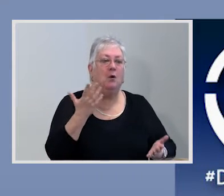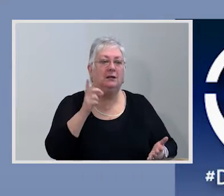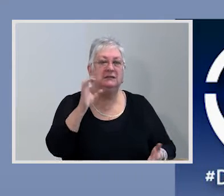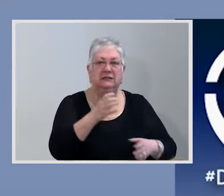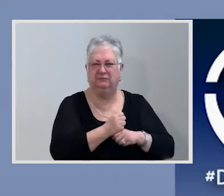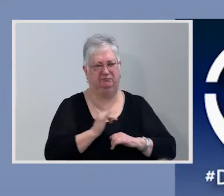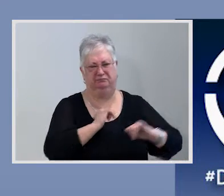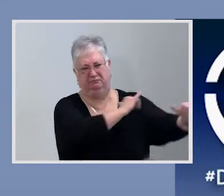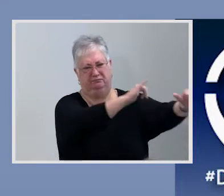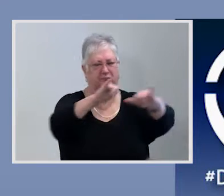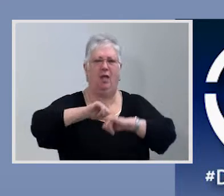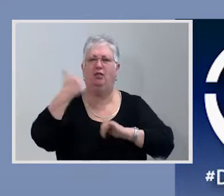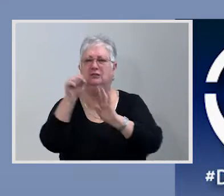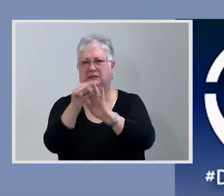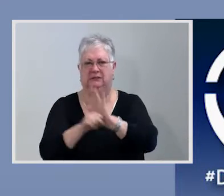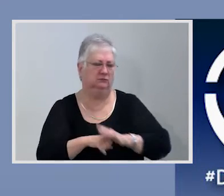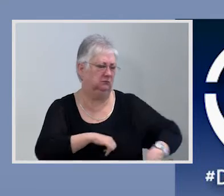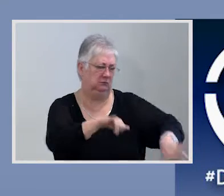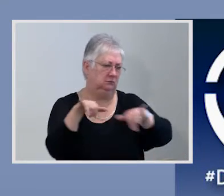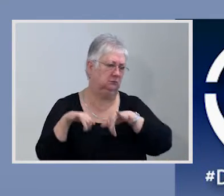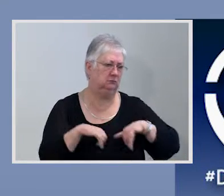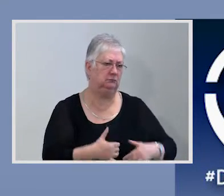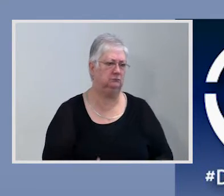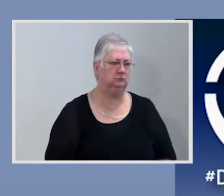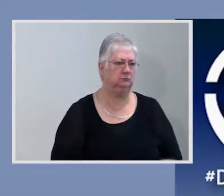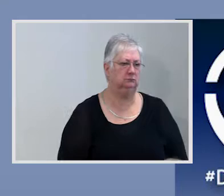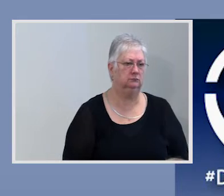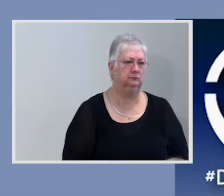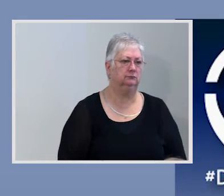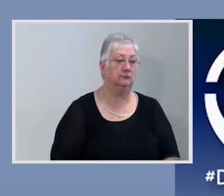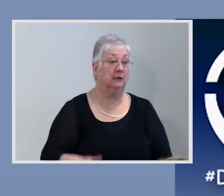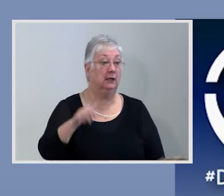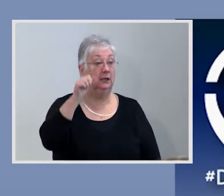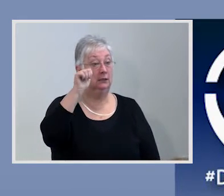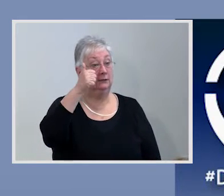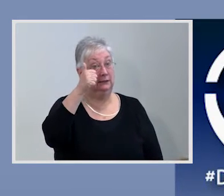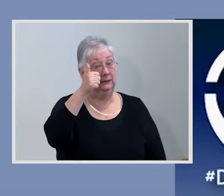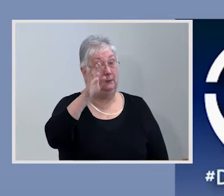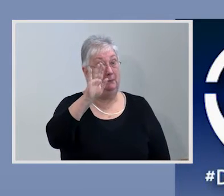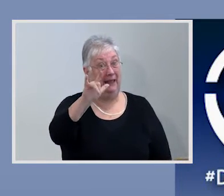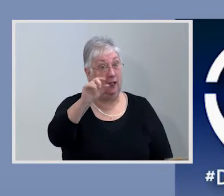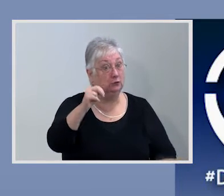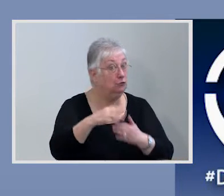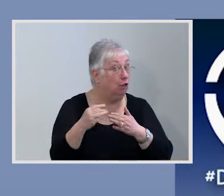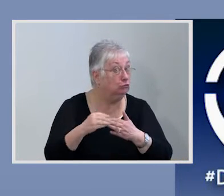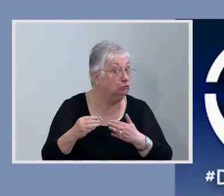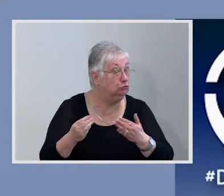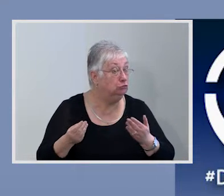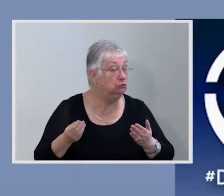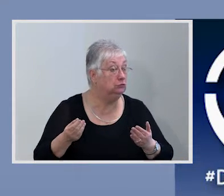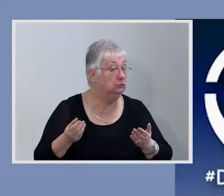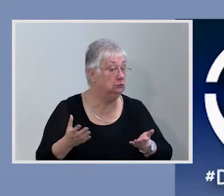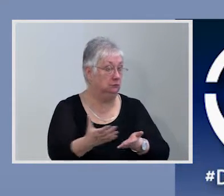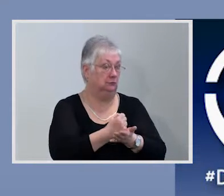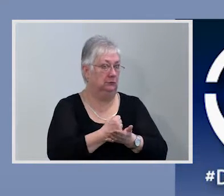SO ABOUT $10 BILLION IS RAISED HERE LOCALLY. AND THAT'S WHAT WE ARE GOING TO TALK ABOUT HERE. THAT'S WHAT THE NEXT SLIDES ARE